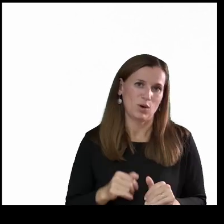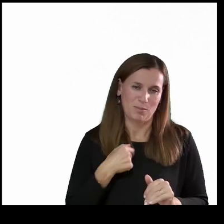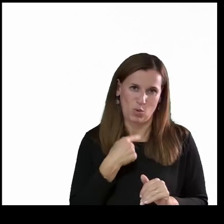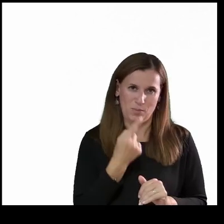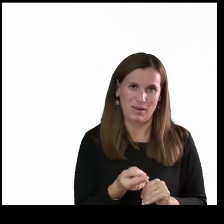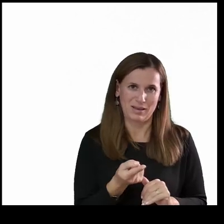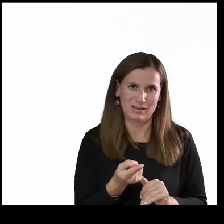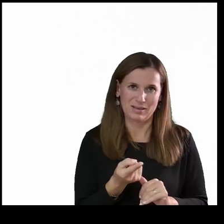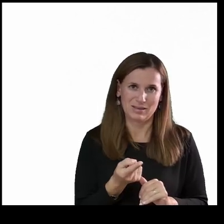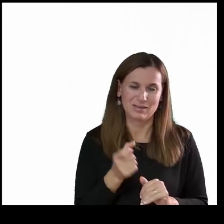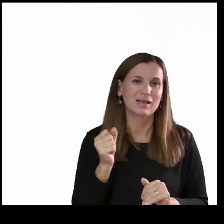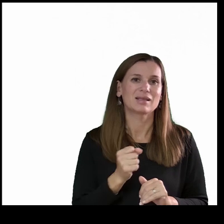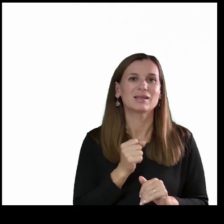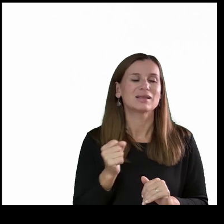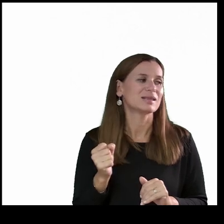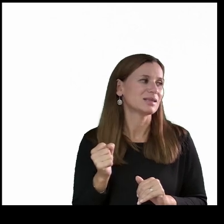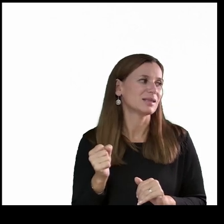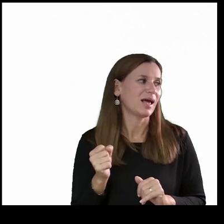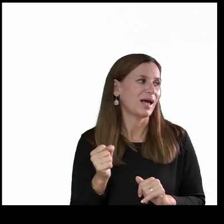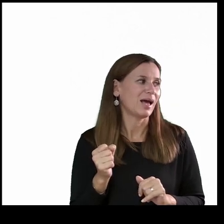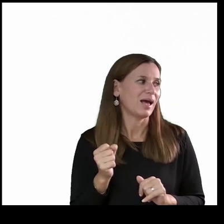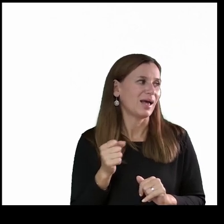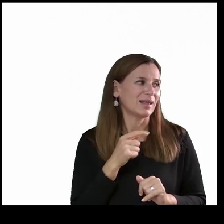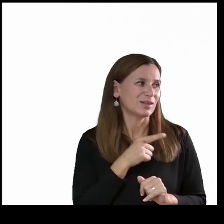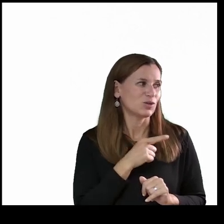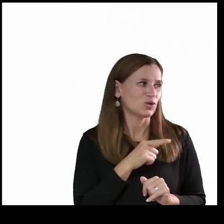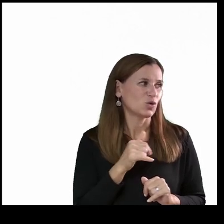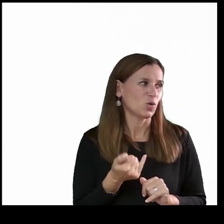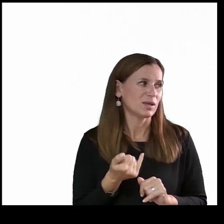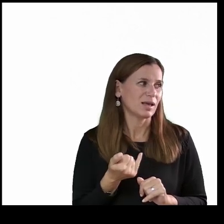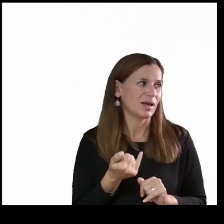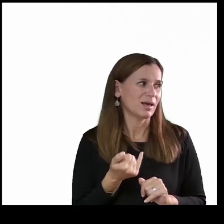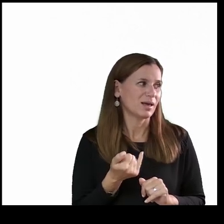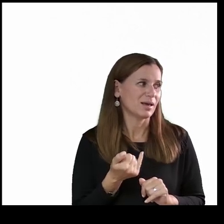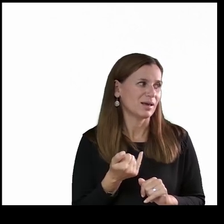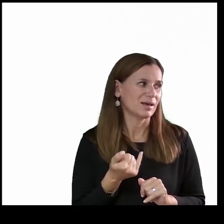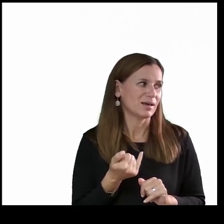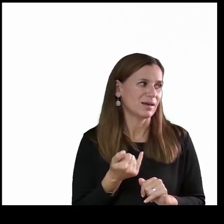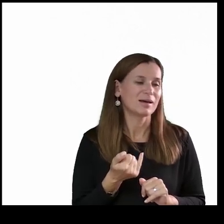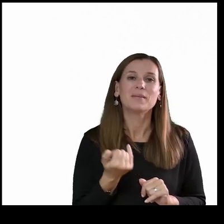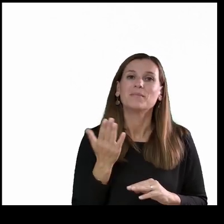this phenomenon is, it's present in today's